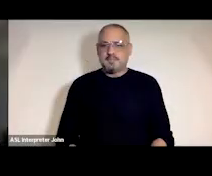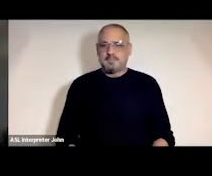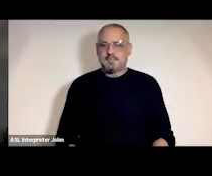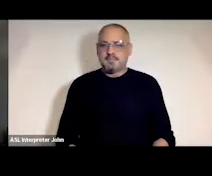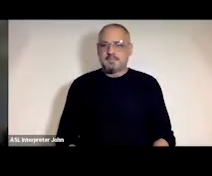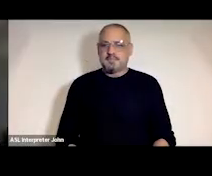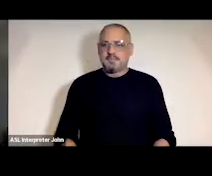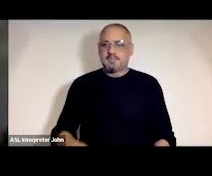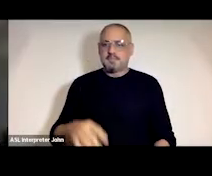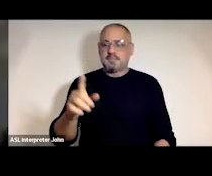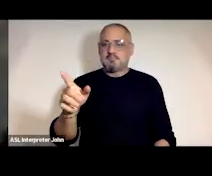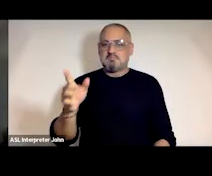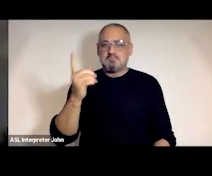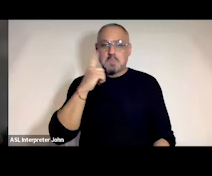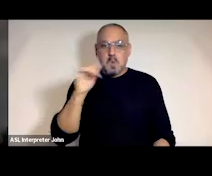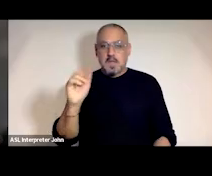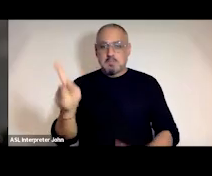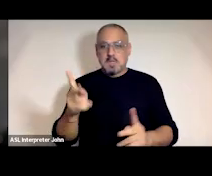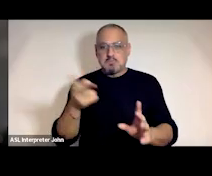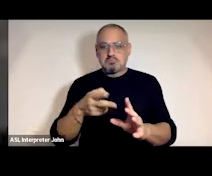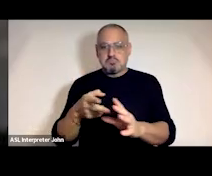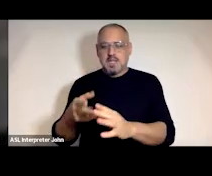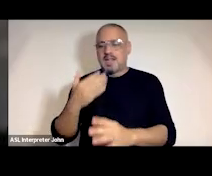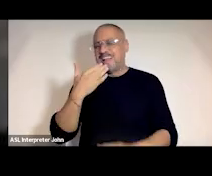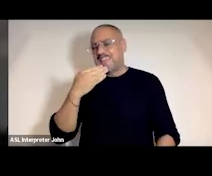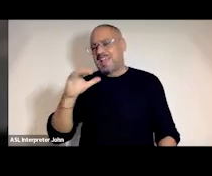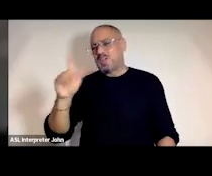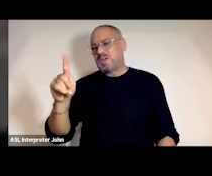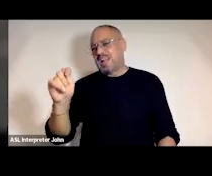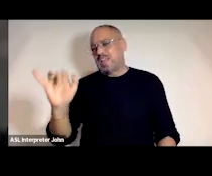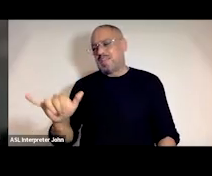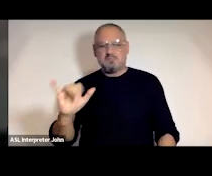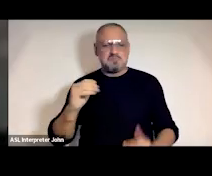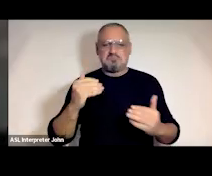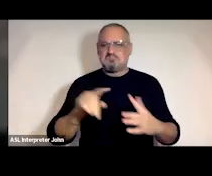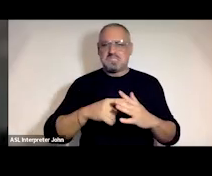All right, seems like we got some folks here. Thank you, Kathy. We'll go ahead and get started.